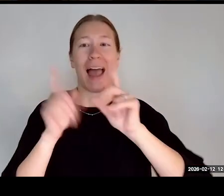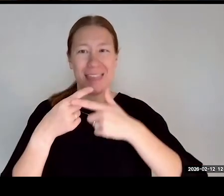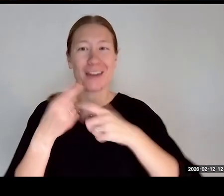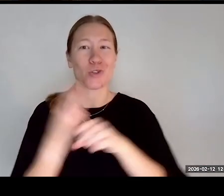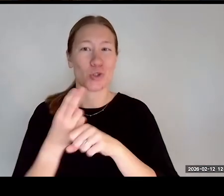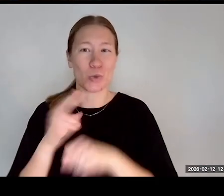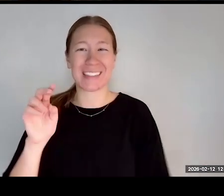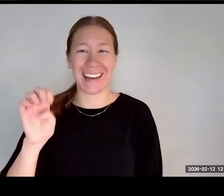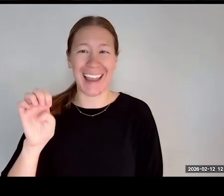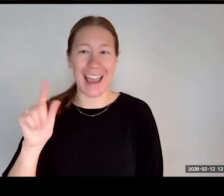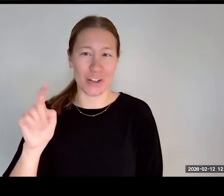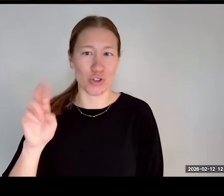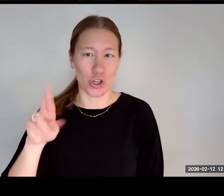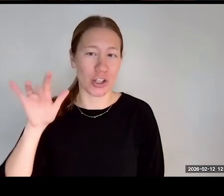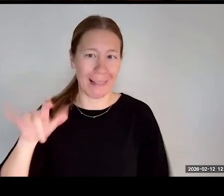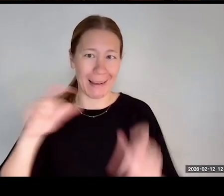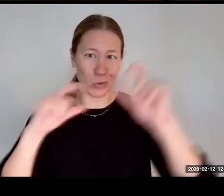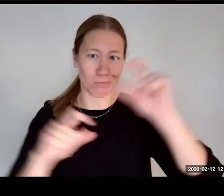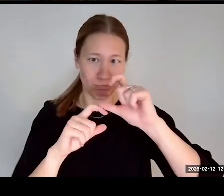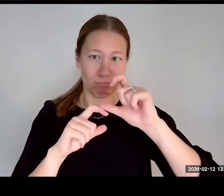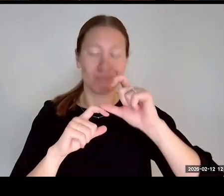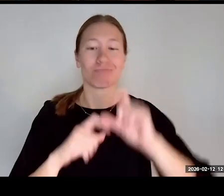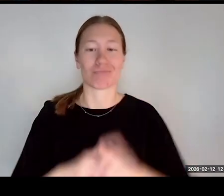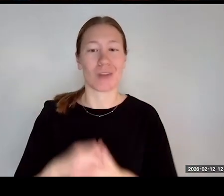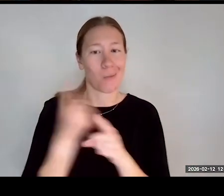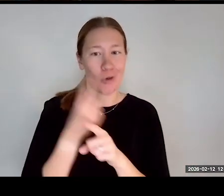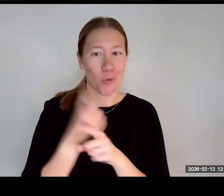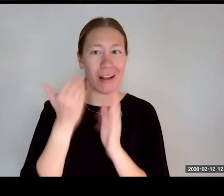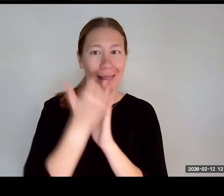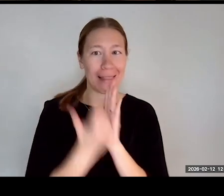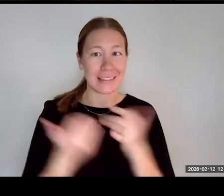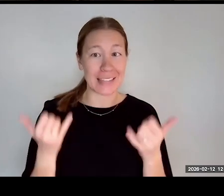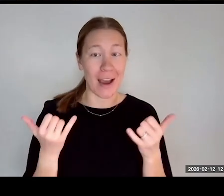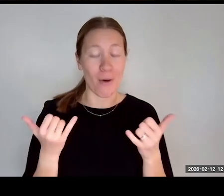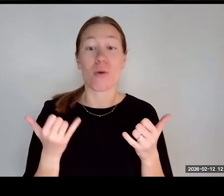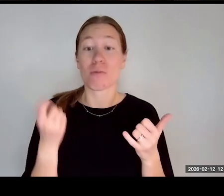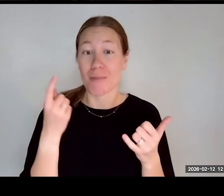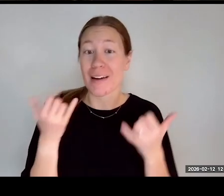that is a part of that upper level list. And then what I'm going to do is I'm going to indent the item to nest it.